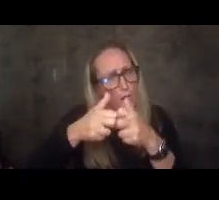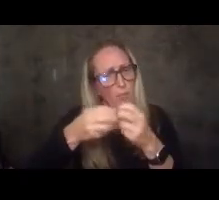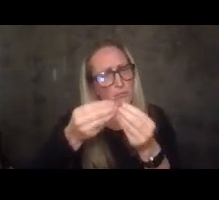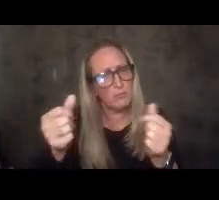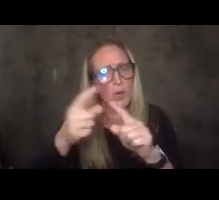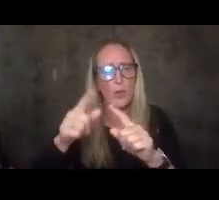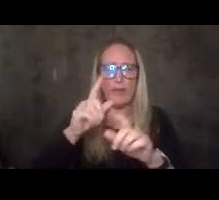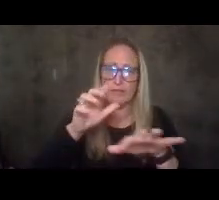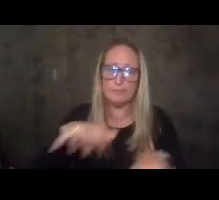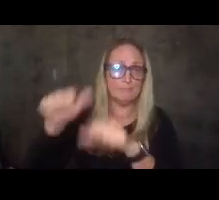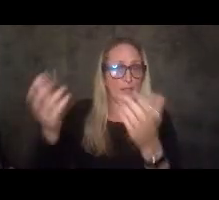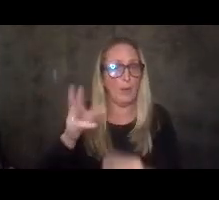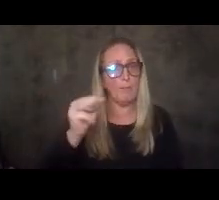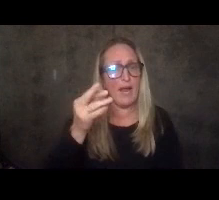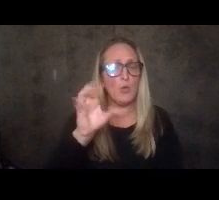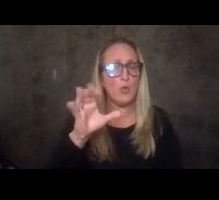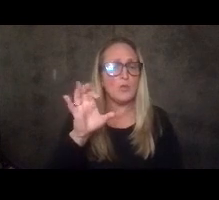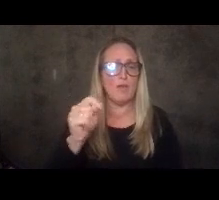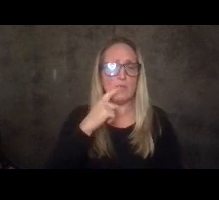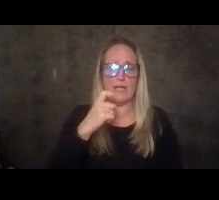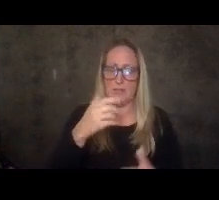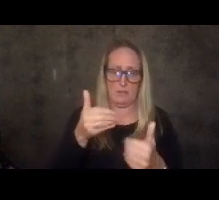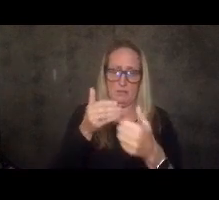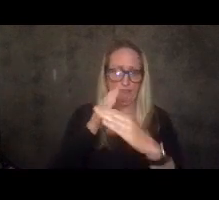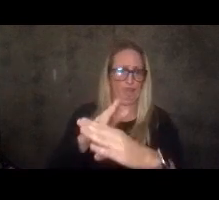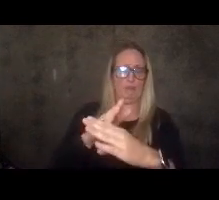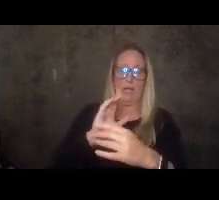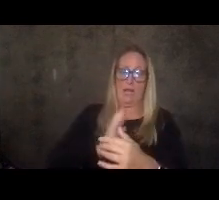because it stands directly between us and our ability to achieve our mission.